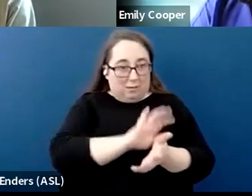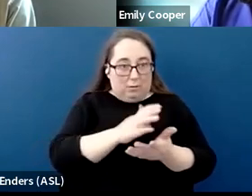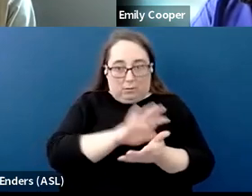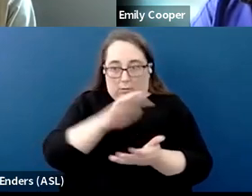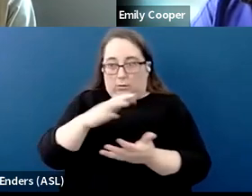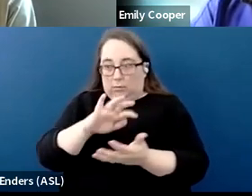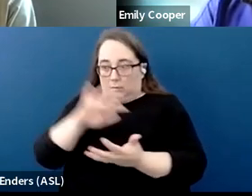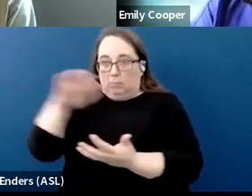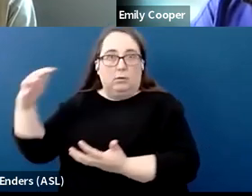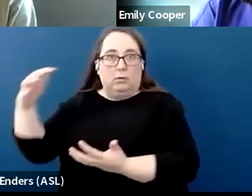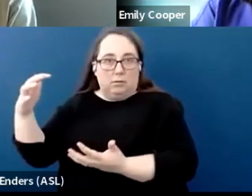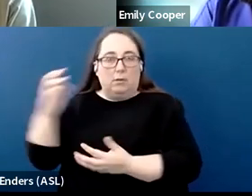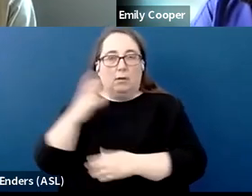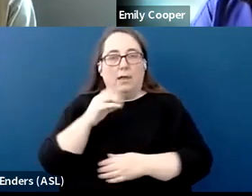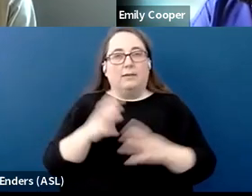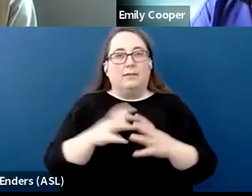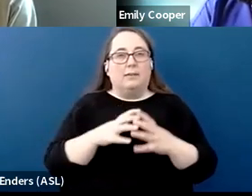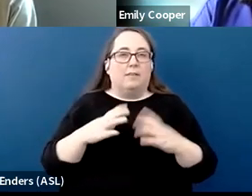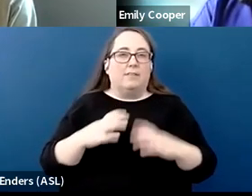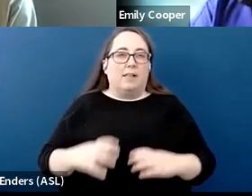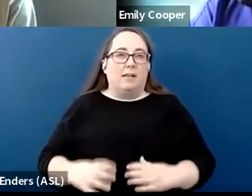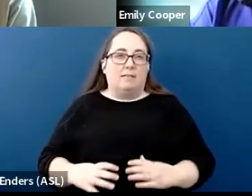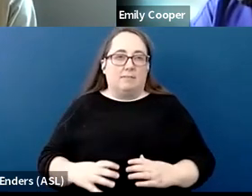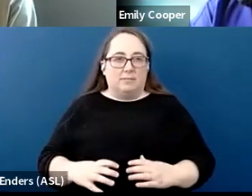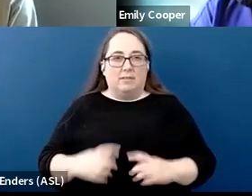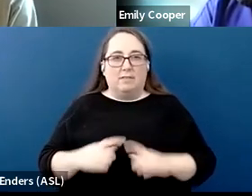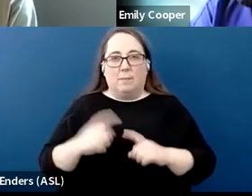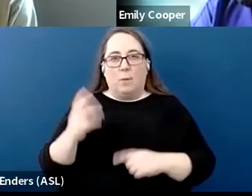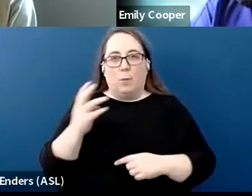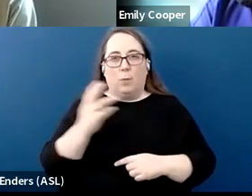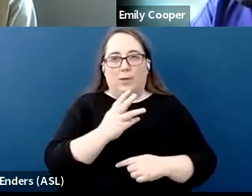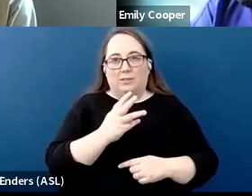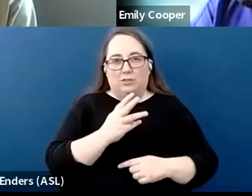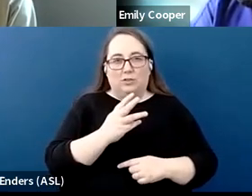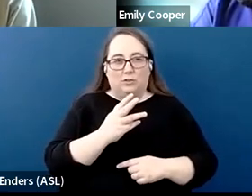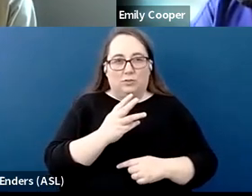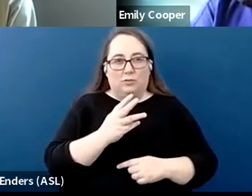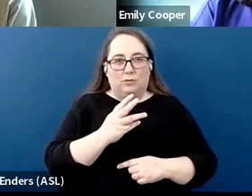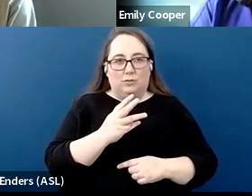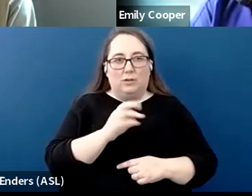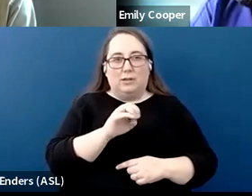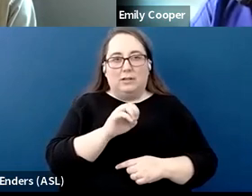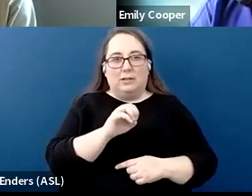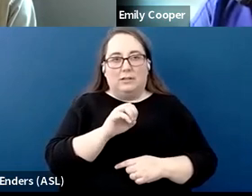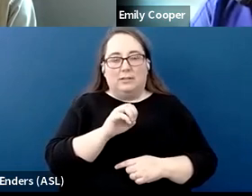mobility has a breeding guide, where states and communities can